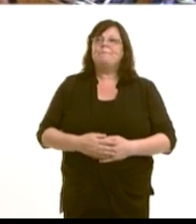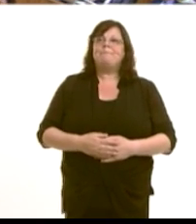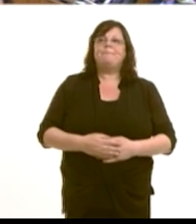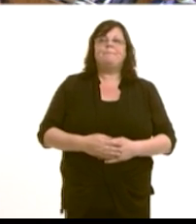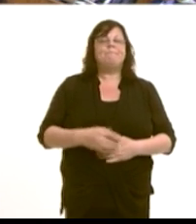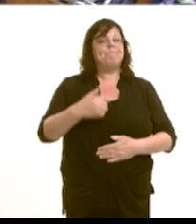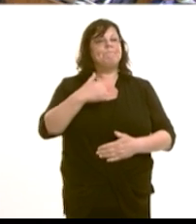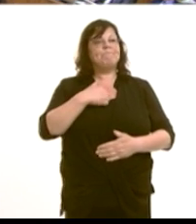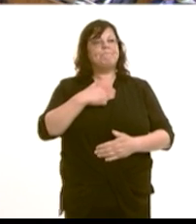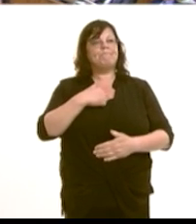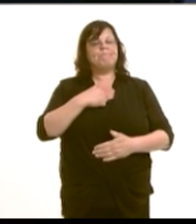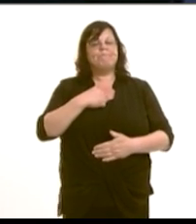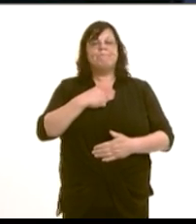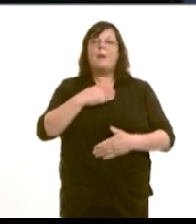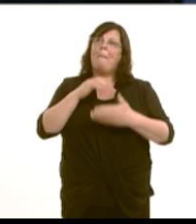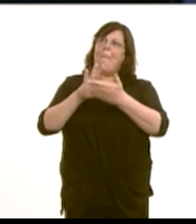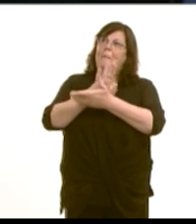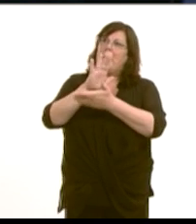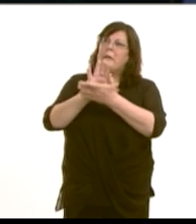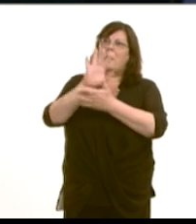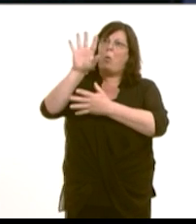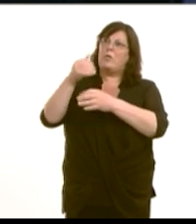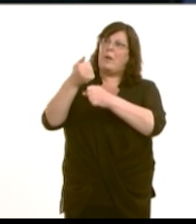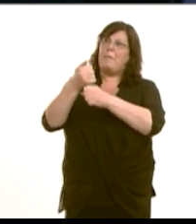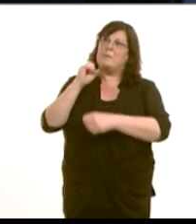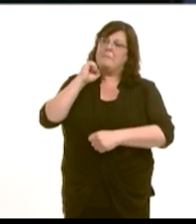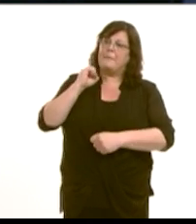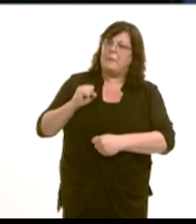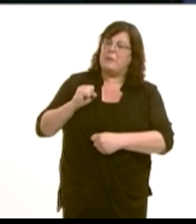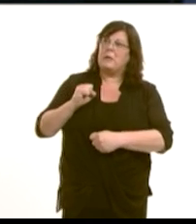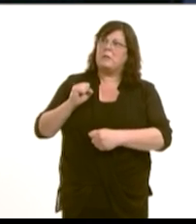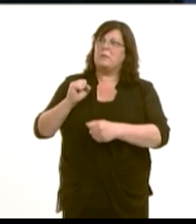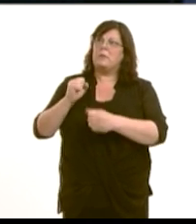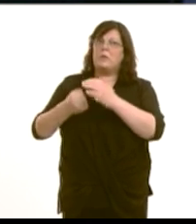Iím pleased that the Government has given a commitment to develop a business plan on